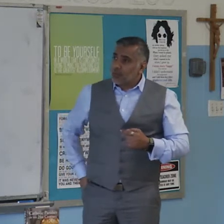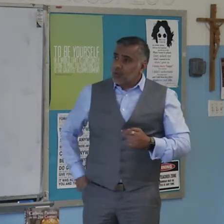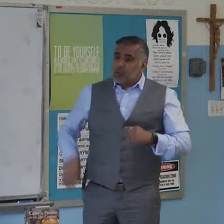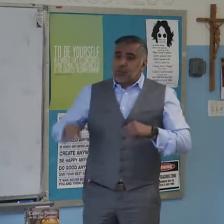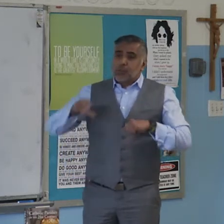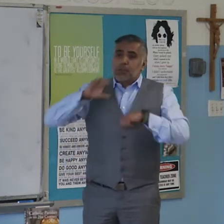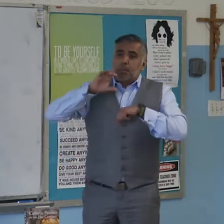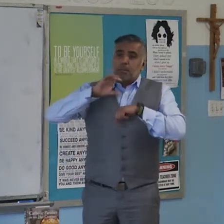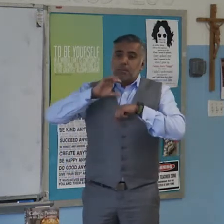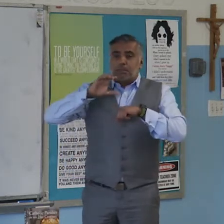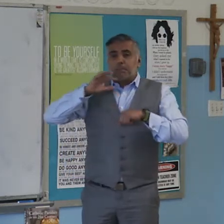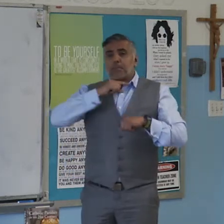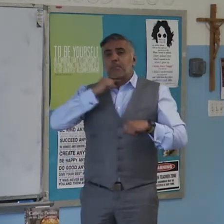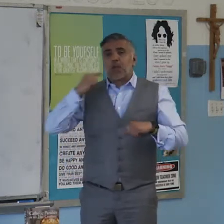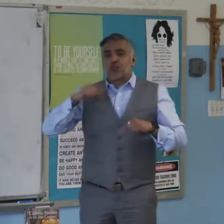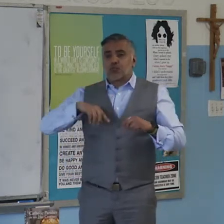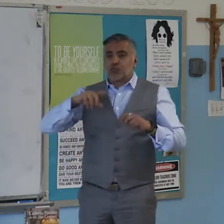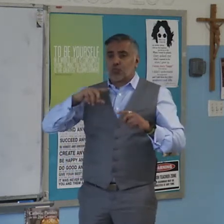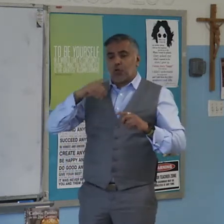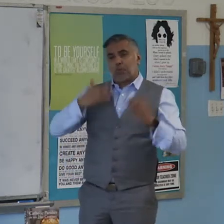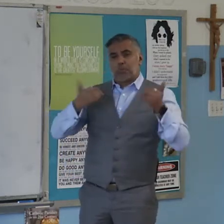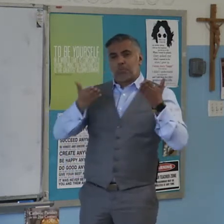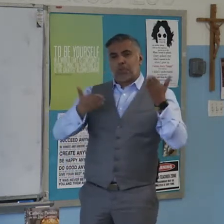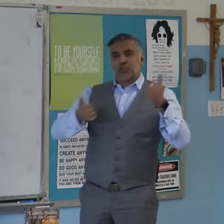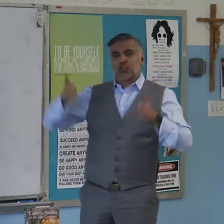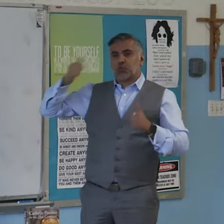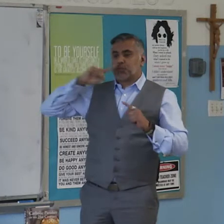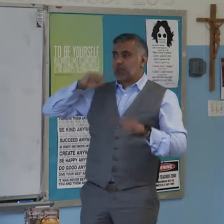the pastoral minister responding is kind of aware that there are parishioners on